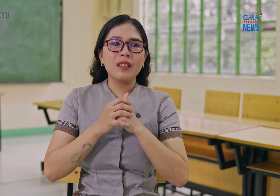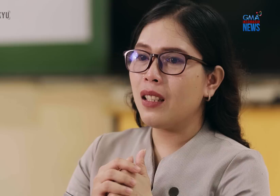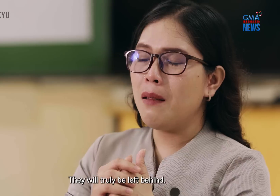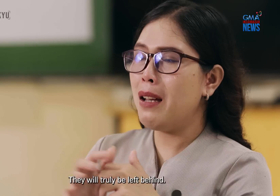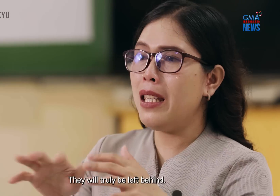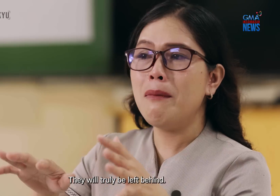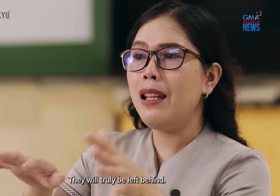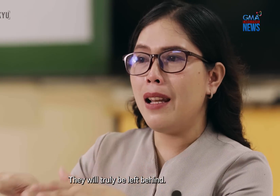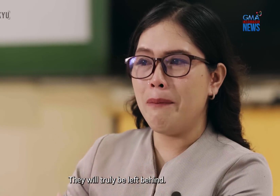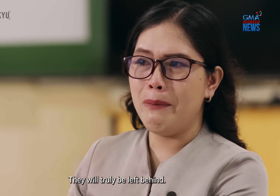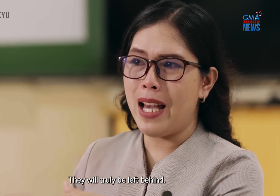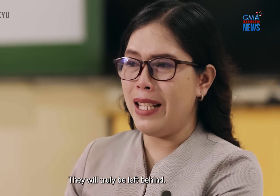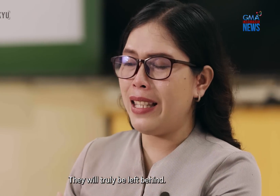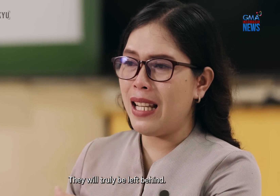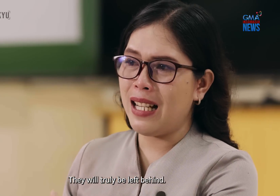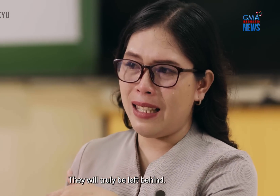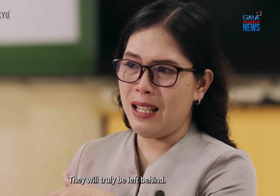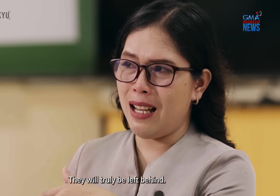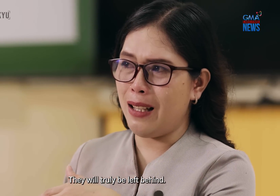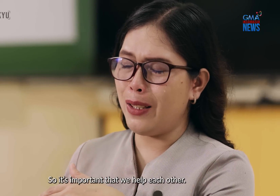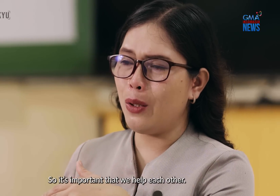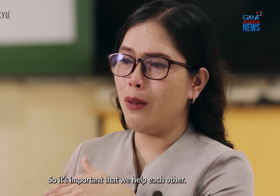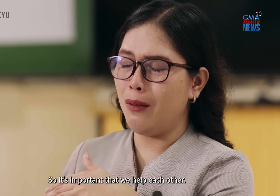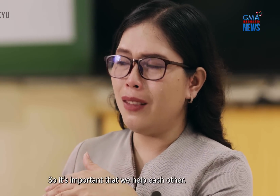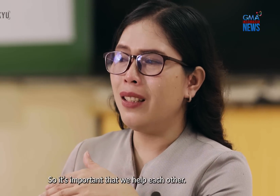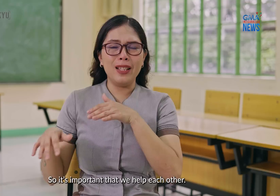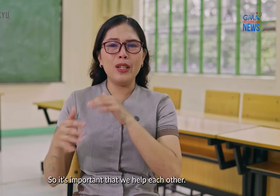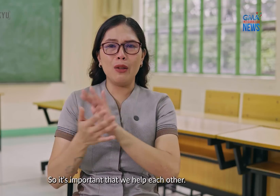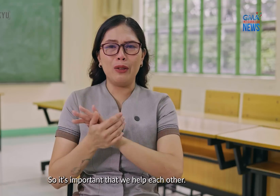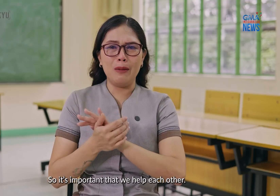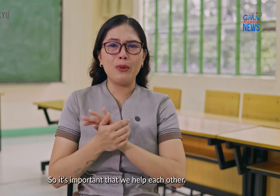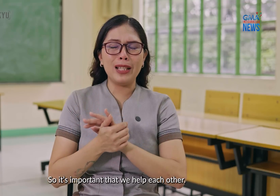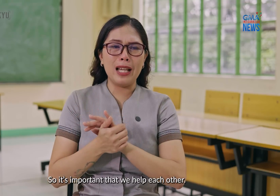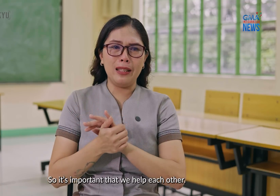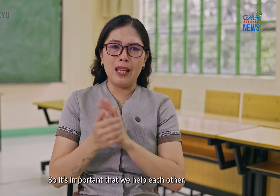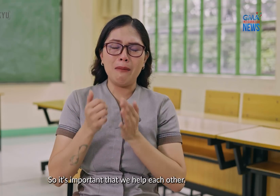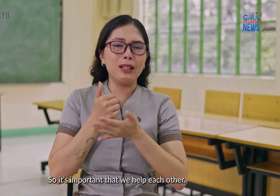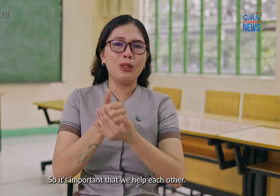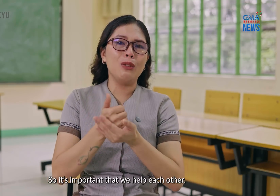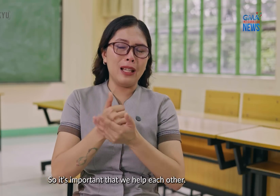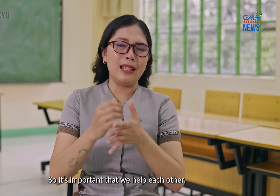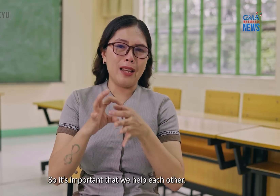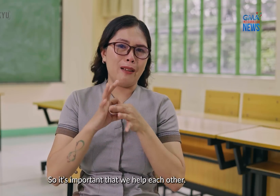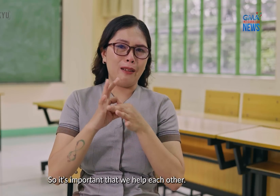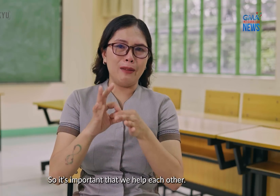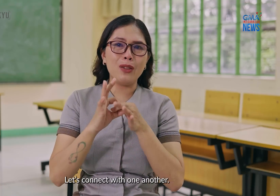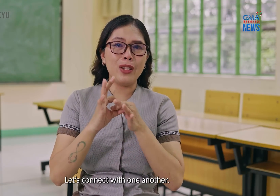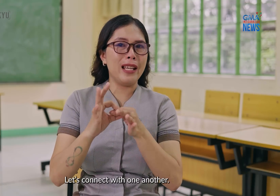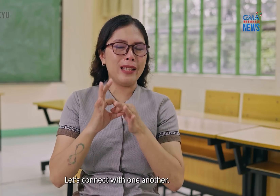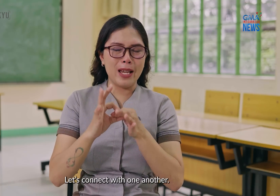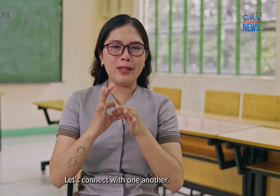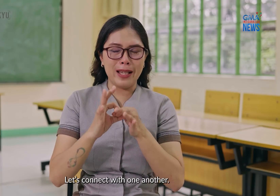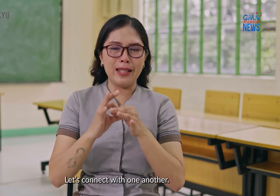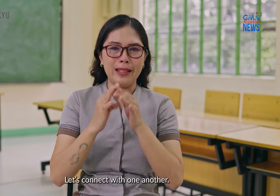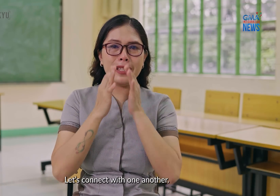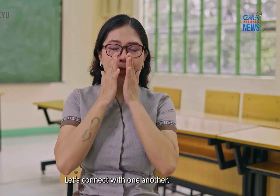I want to be beside them as they take their steps. It’s really hard if we don’t help each other.